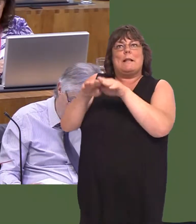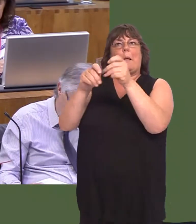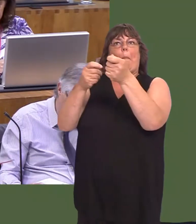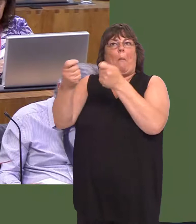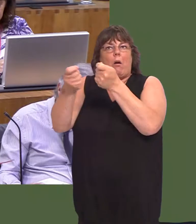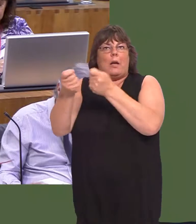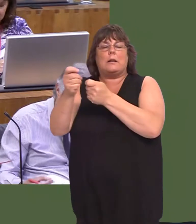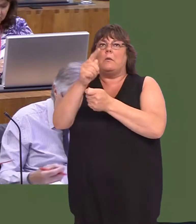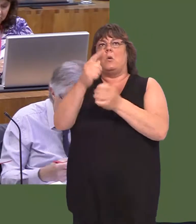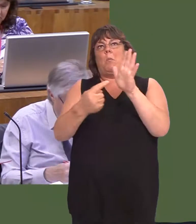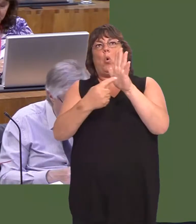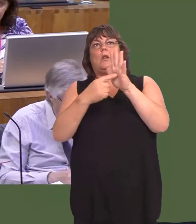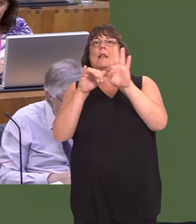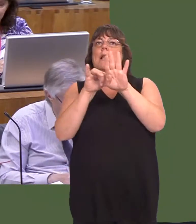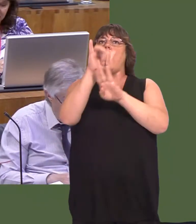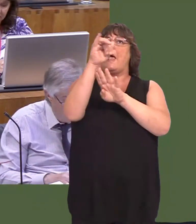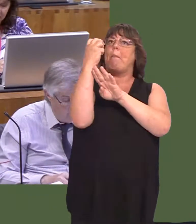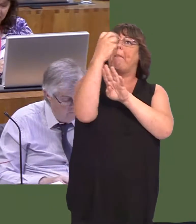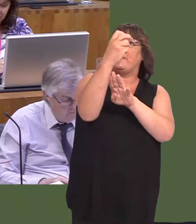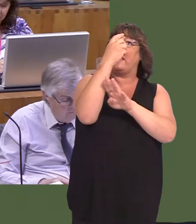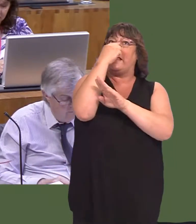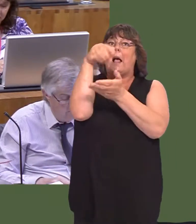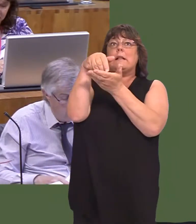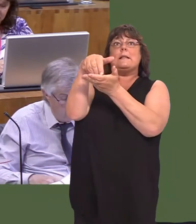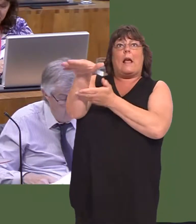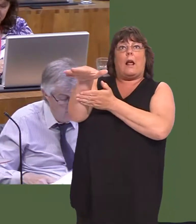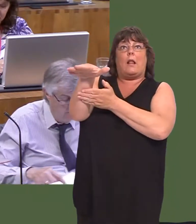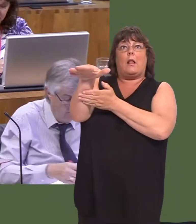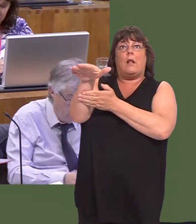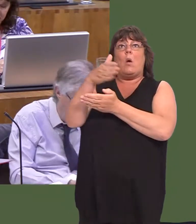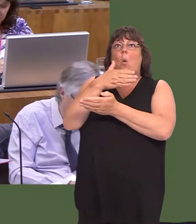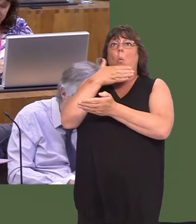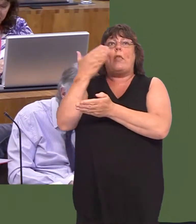all, is that they are able to sell in the single market not just without tariff barriers,